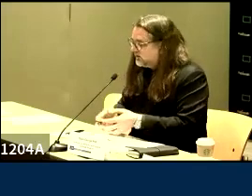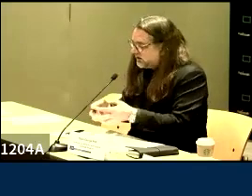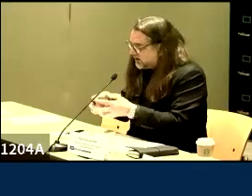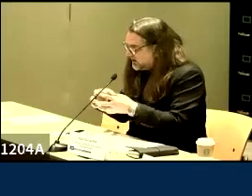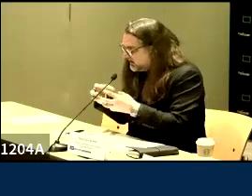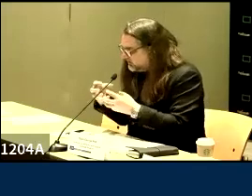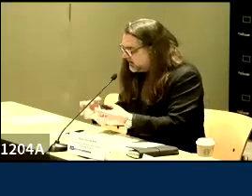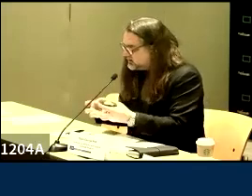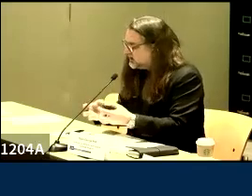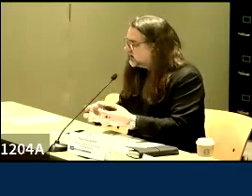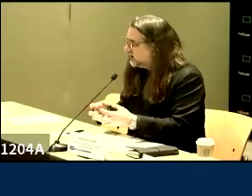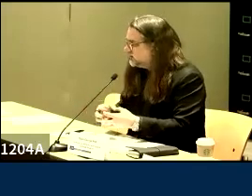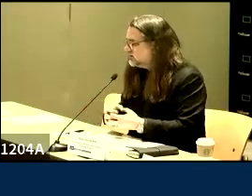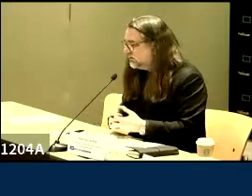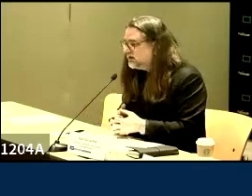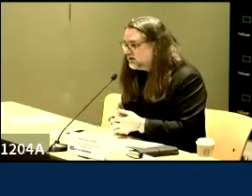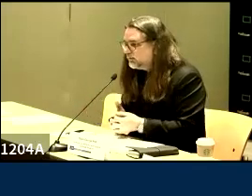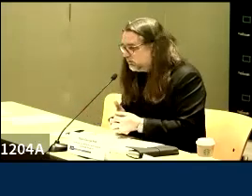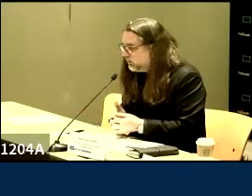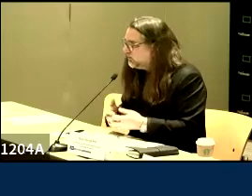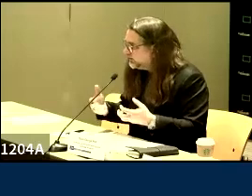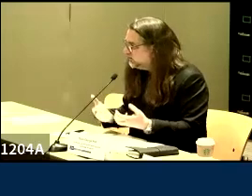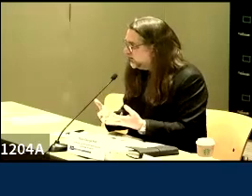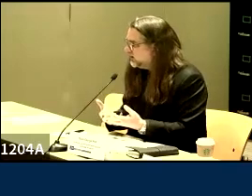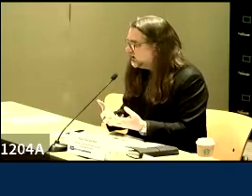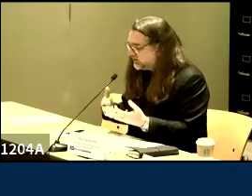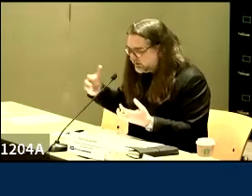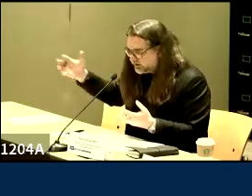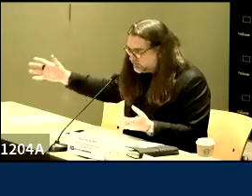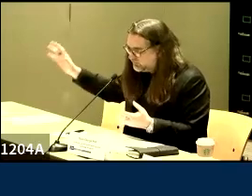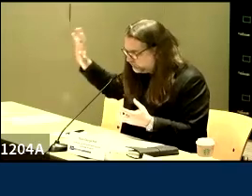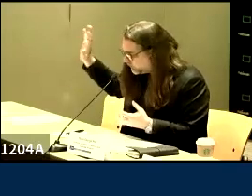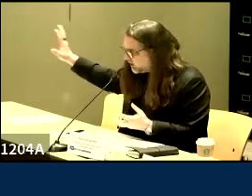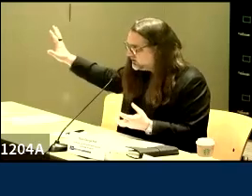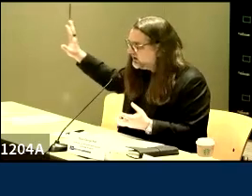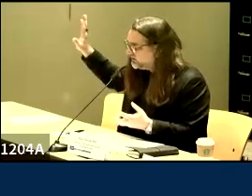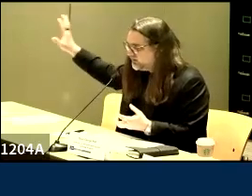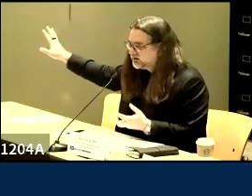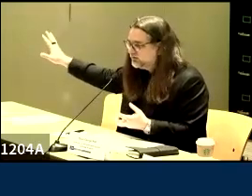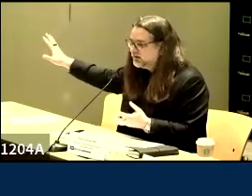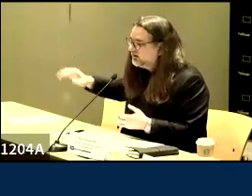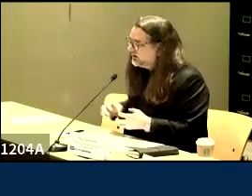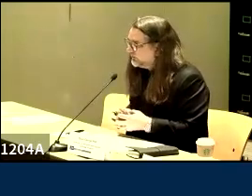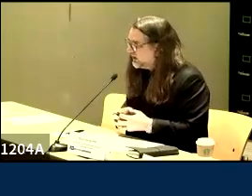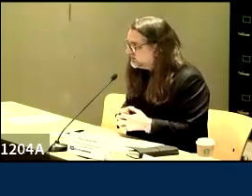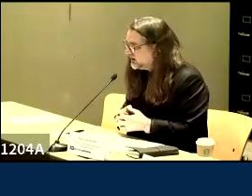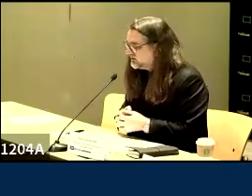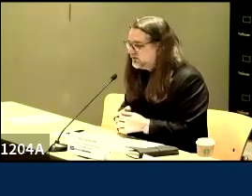There are advanced technologies that we can employ within public health that are being used broadly and effectively in the private sector.